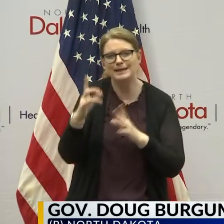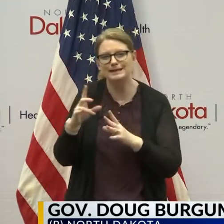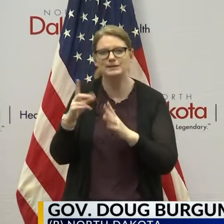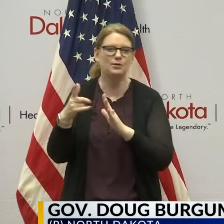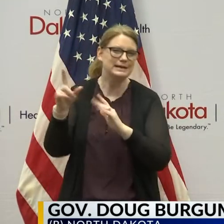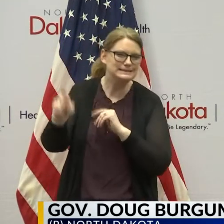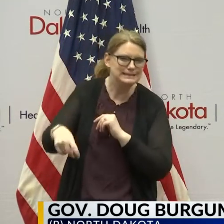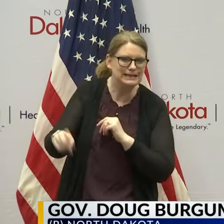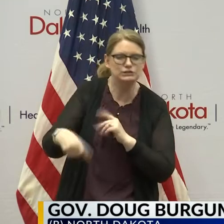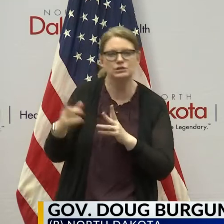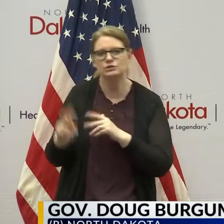DISTANCE, AVOIDING